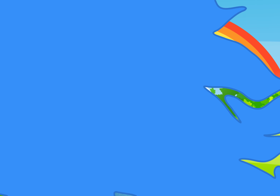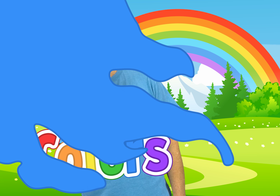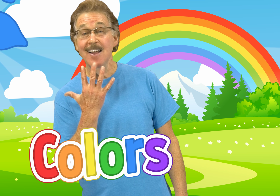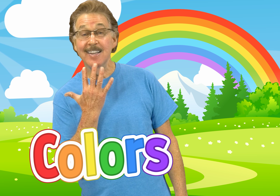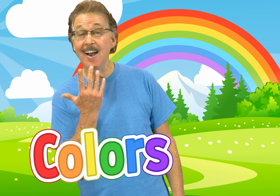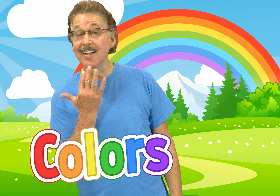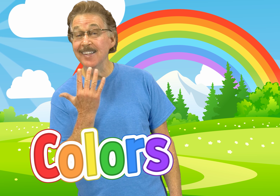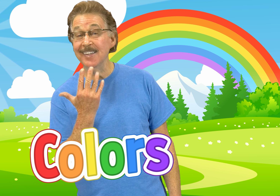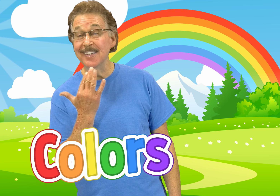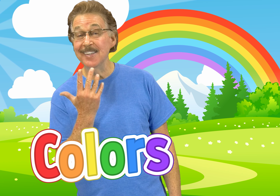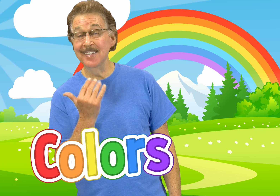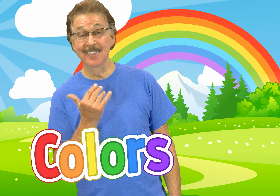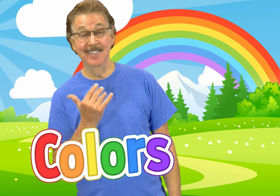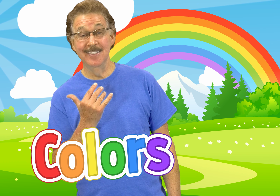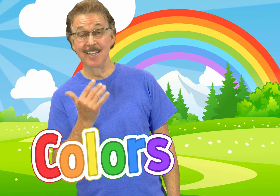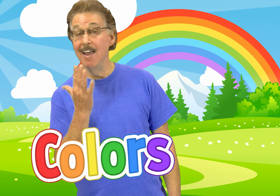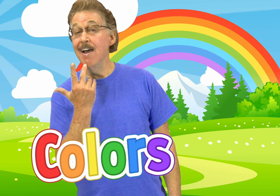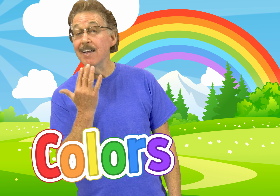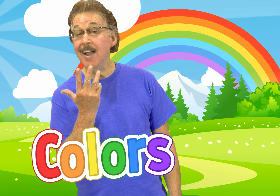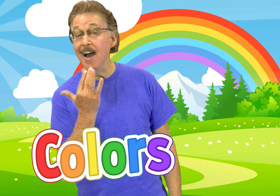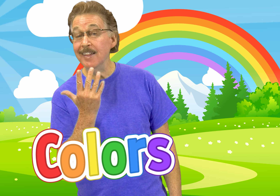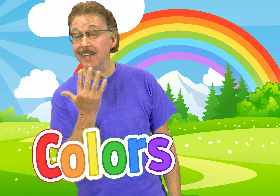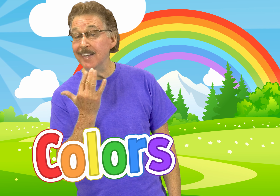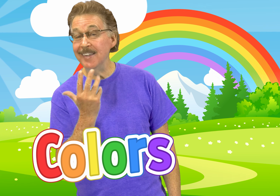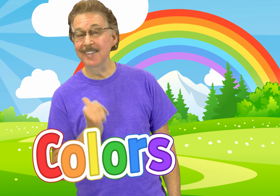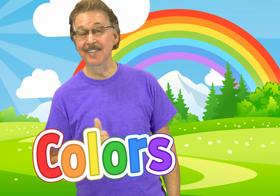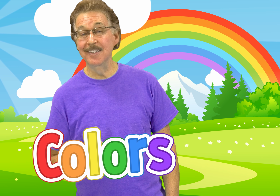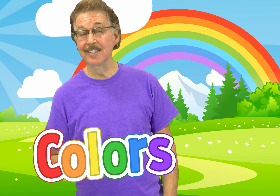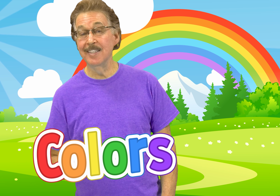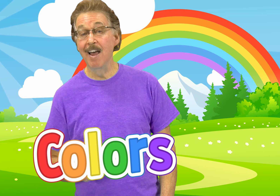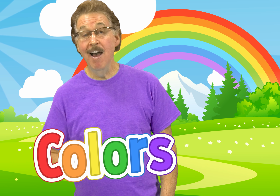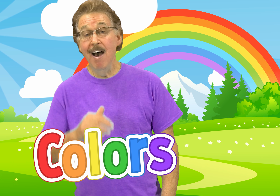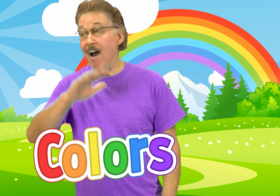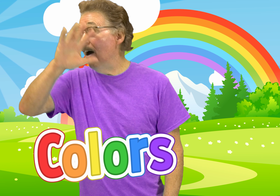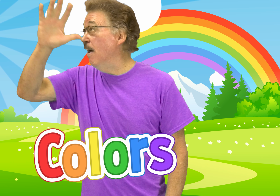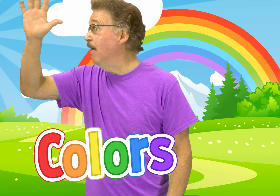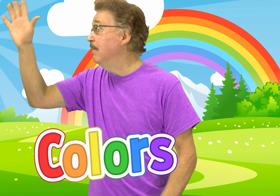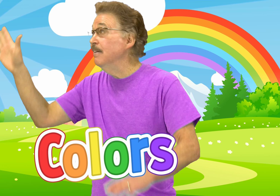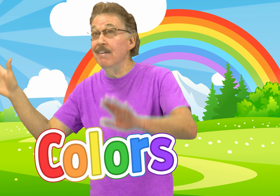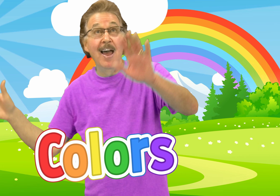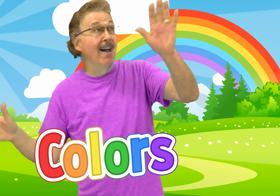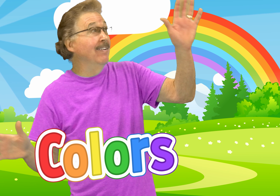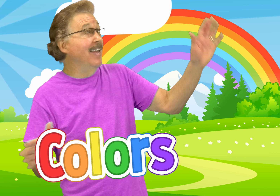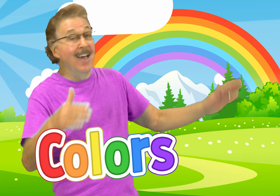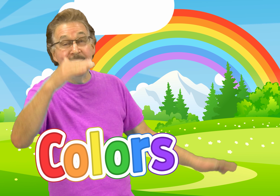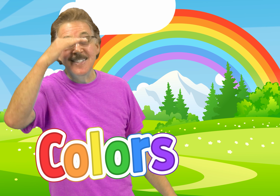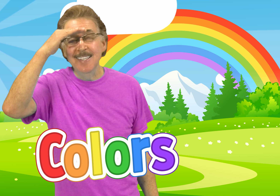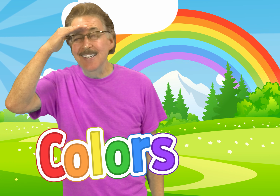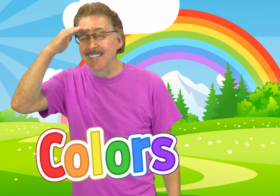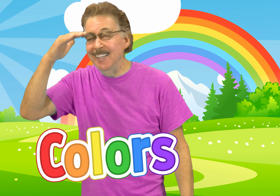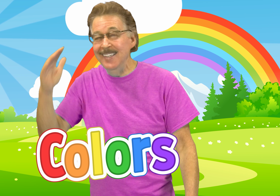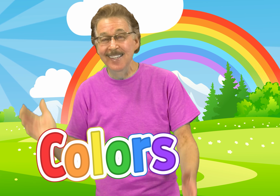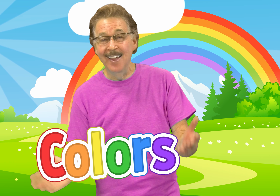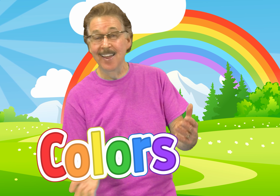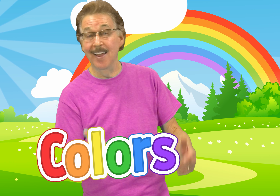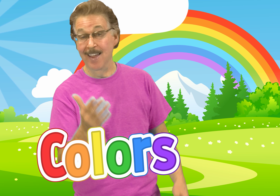Colors colors all around I see